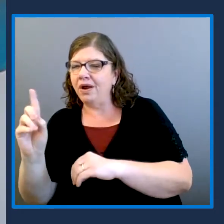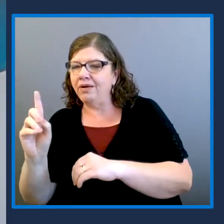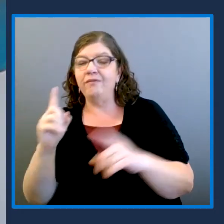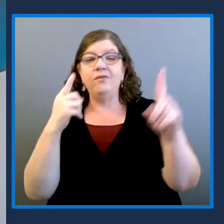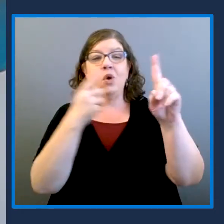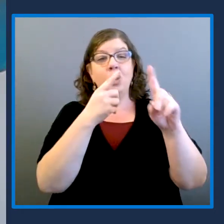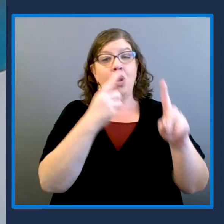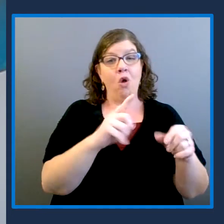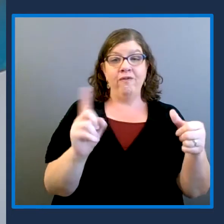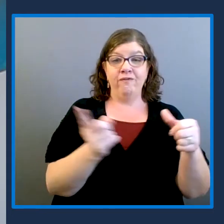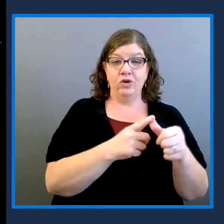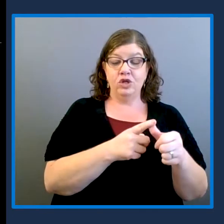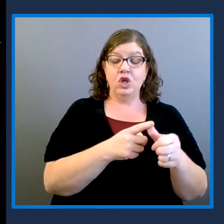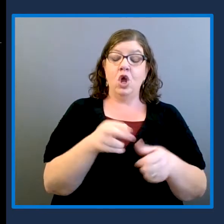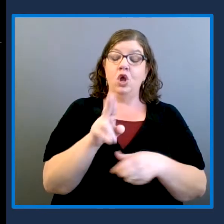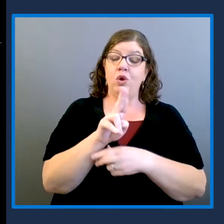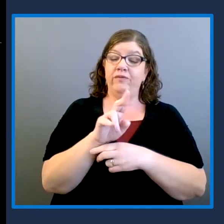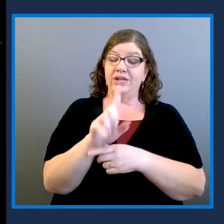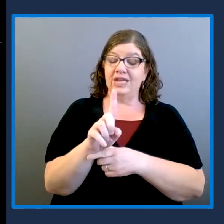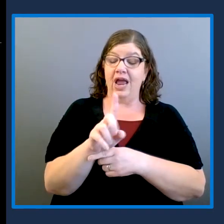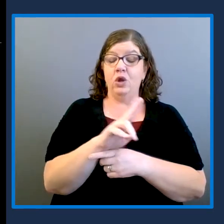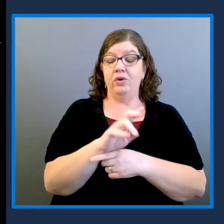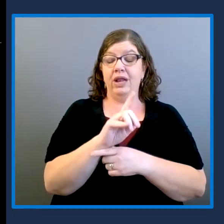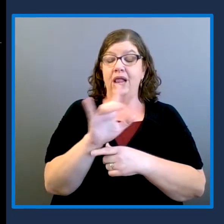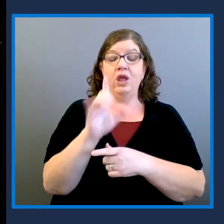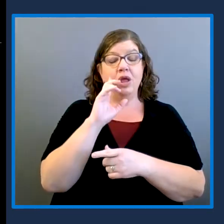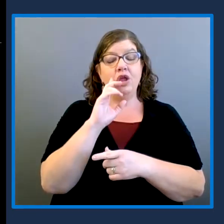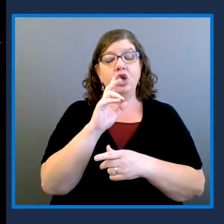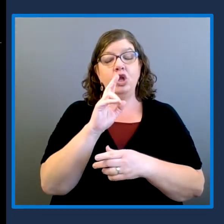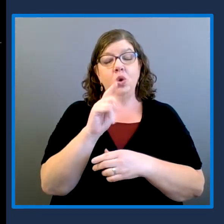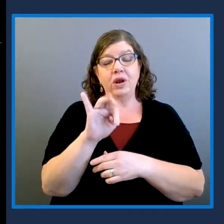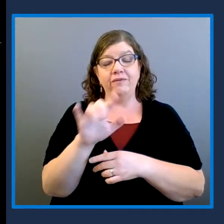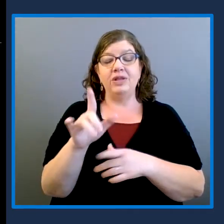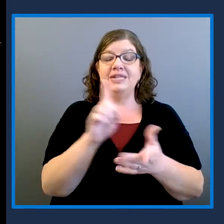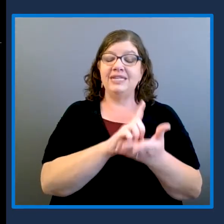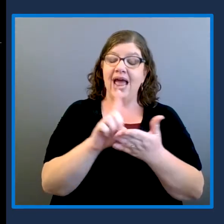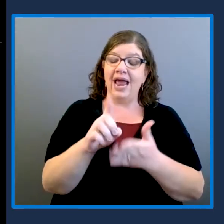for goals we'll first learn how the universal design framework or udl can make your content